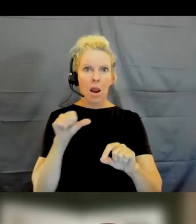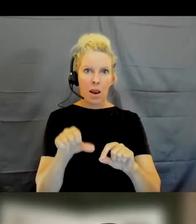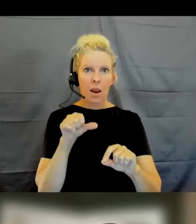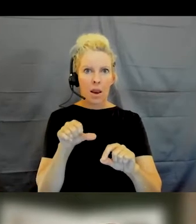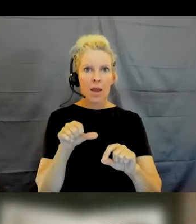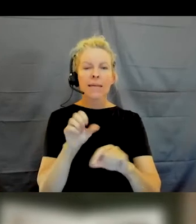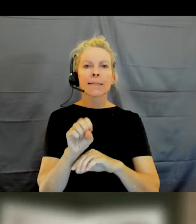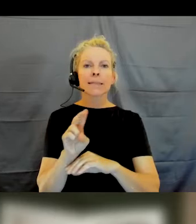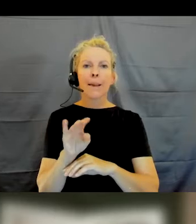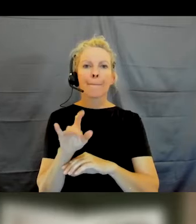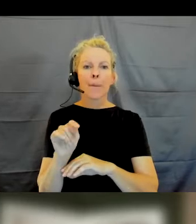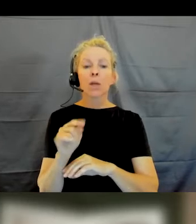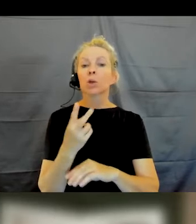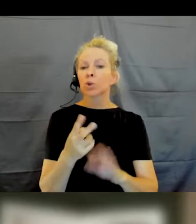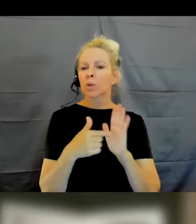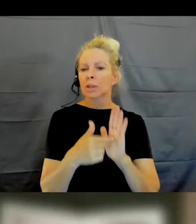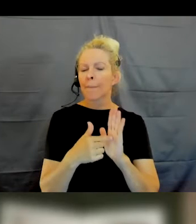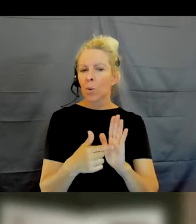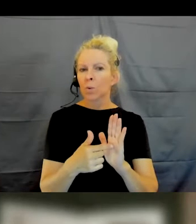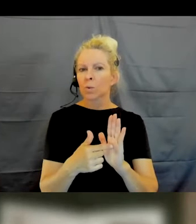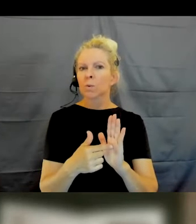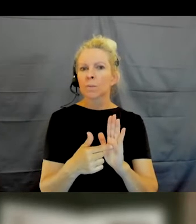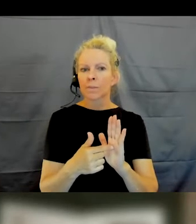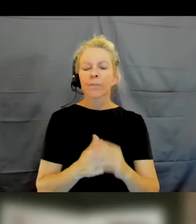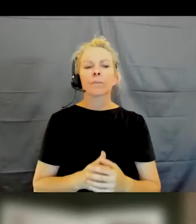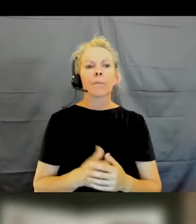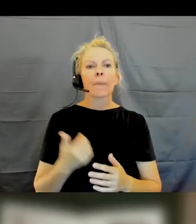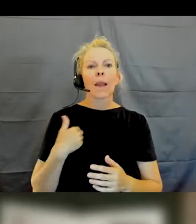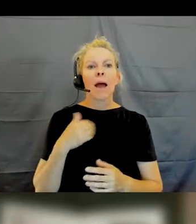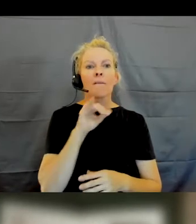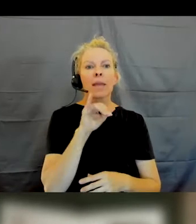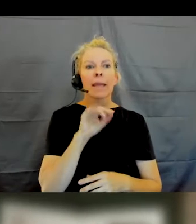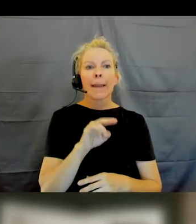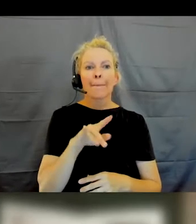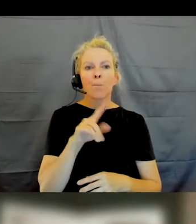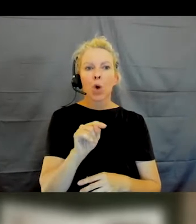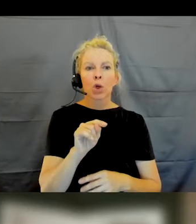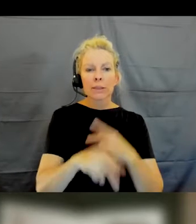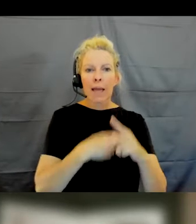There are two examples on the page. We have an input type submit with a value that would